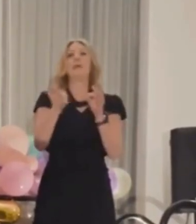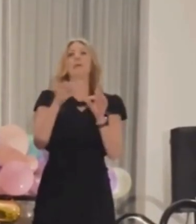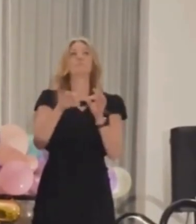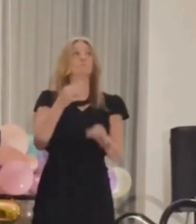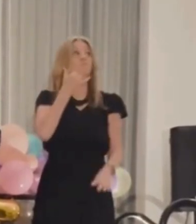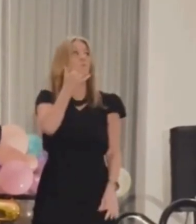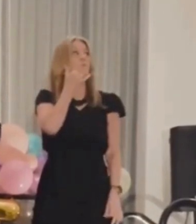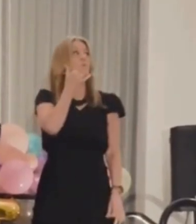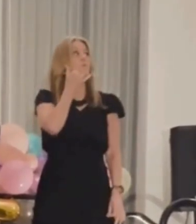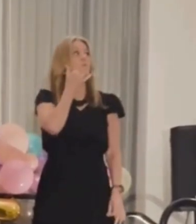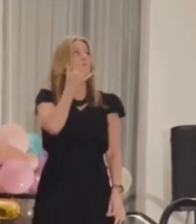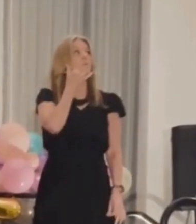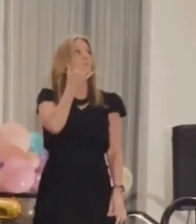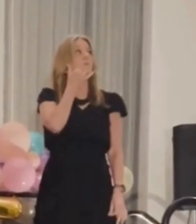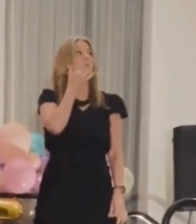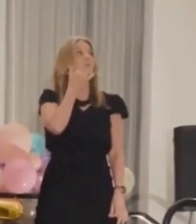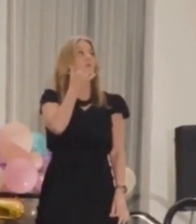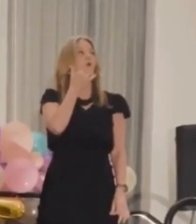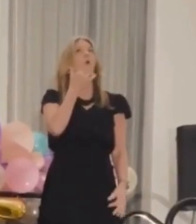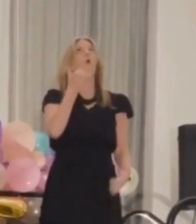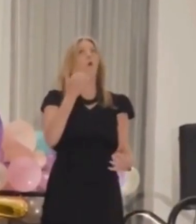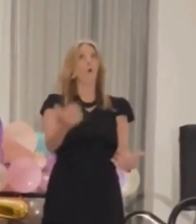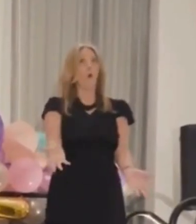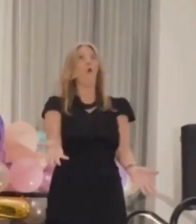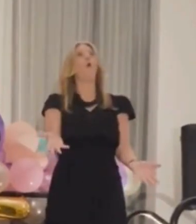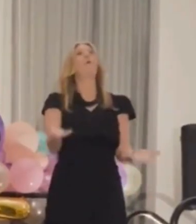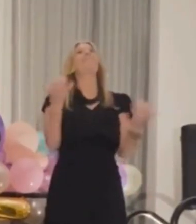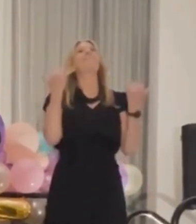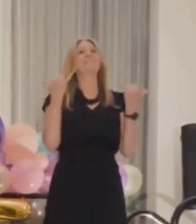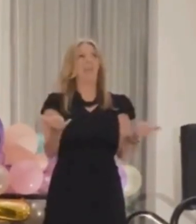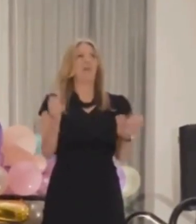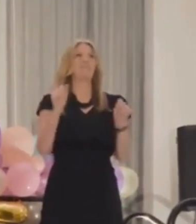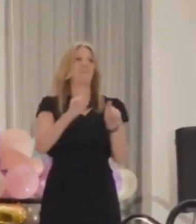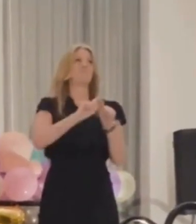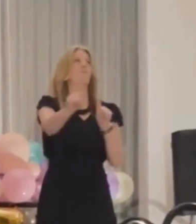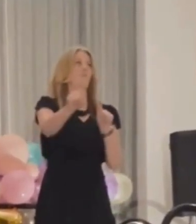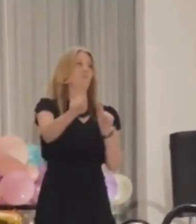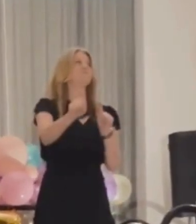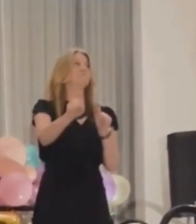and all of a sudden I could participate in phone calls again.